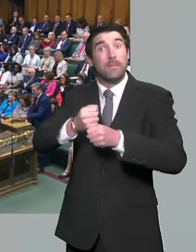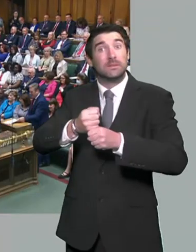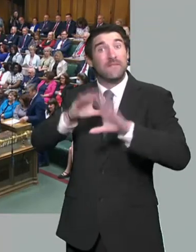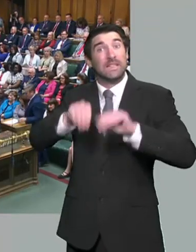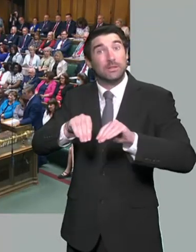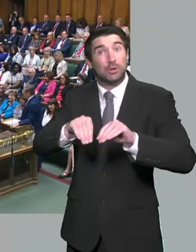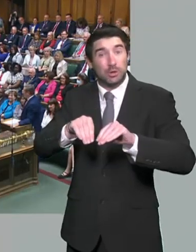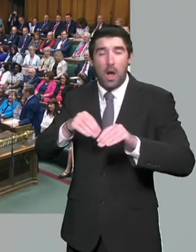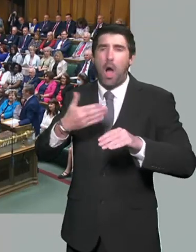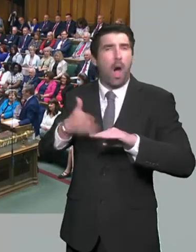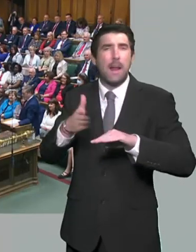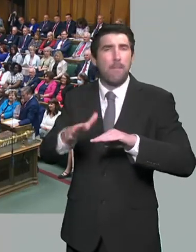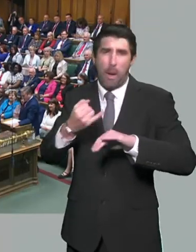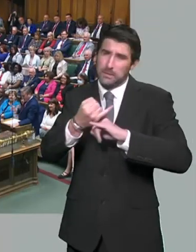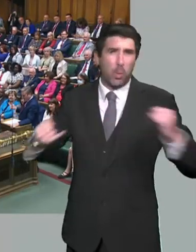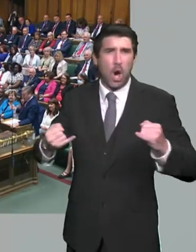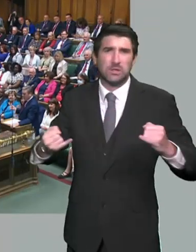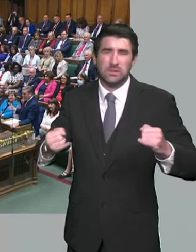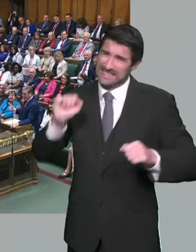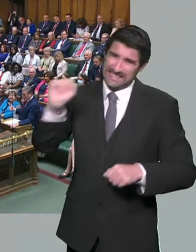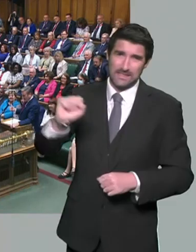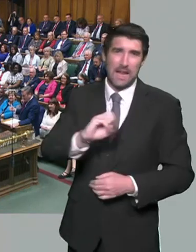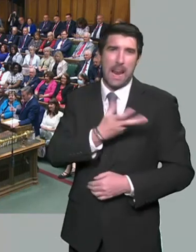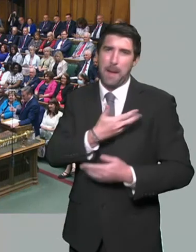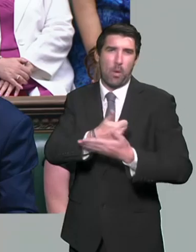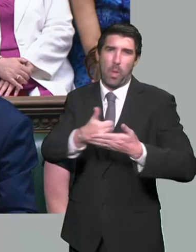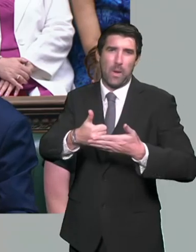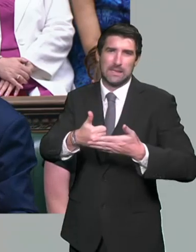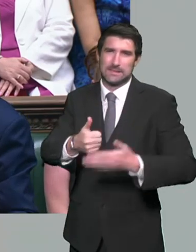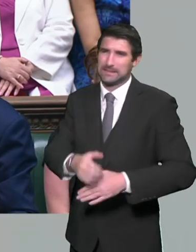Keir Starmer Fifteen tax rises, and we are saddled with